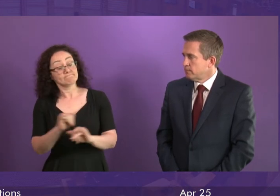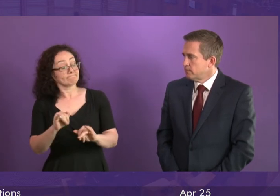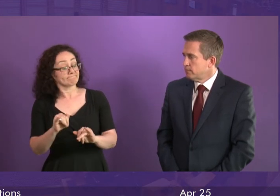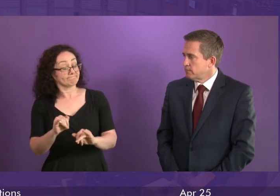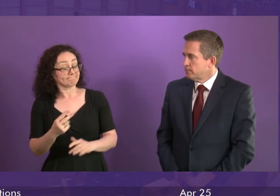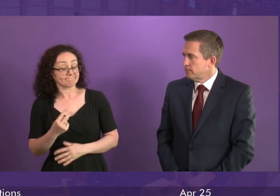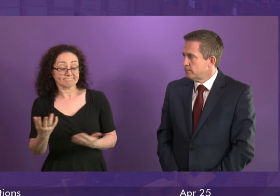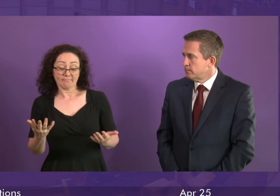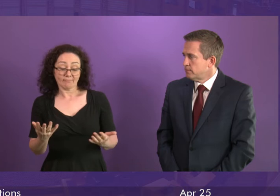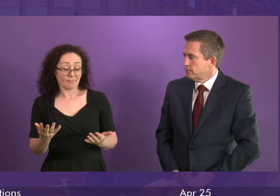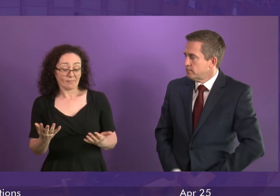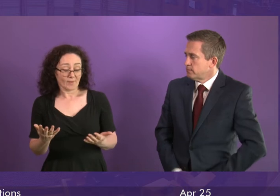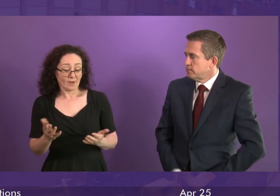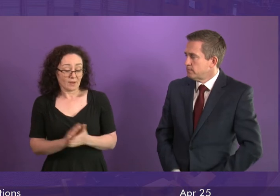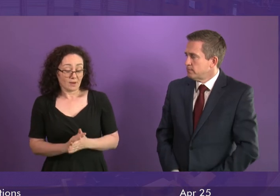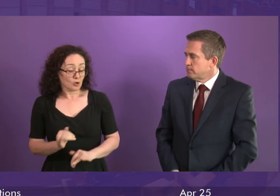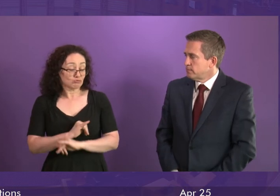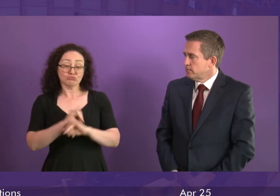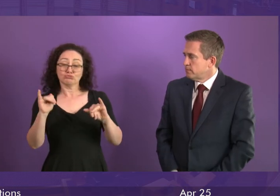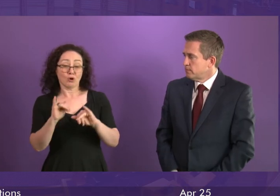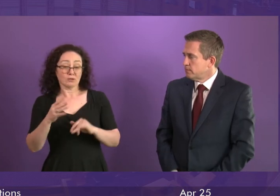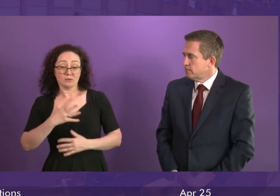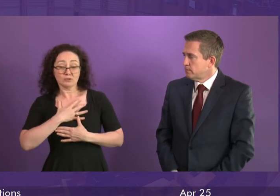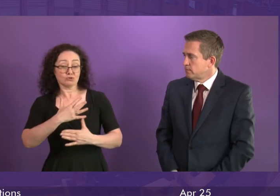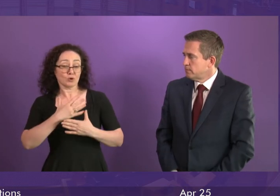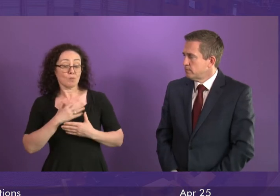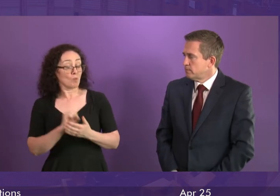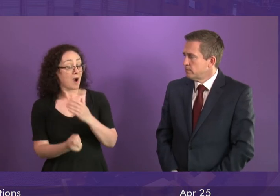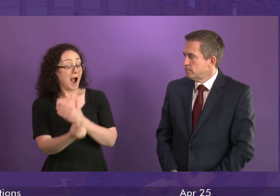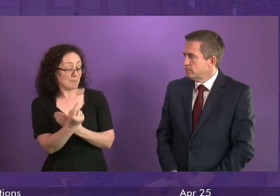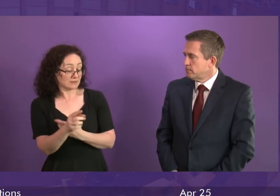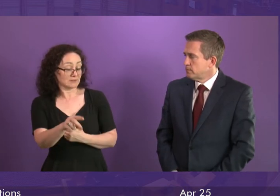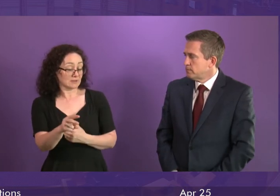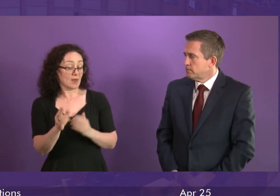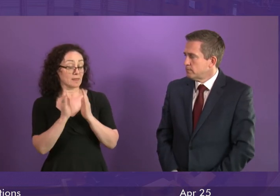was everybody in the chamber—by the incident that took place outside St Alphonsus church